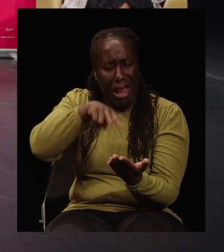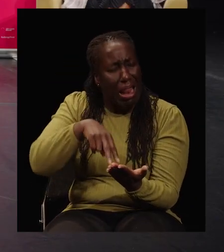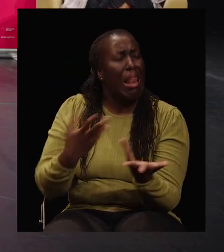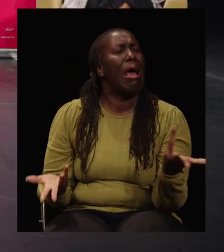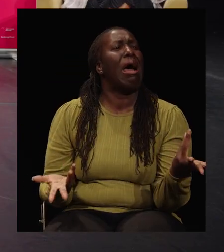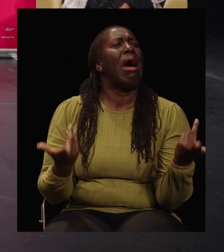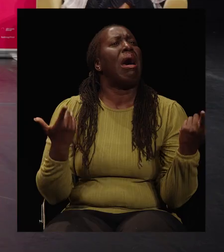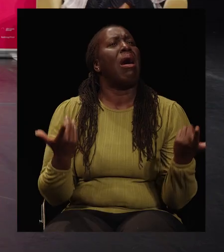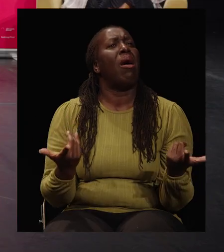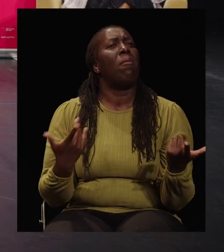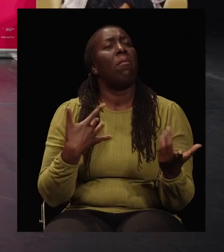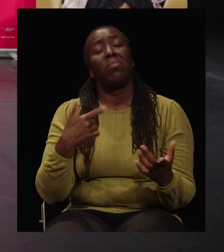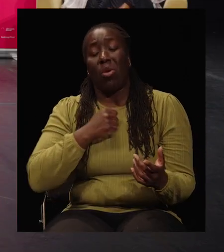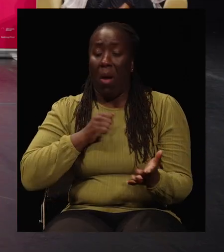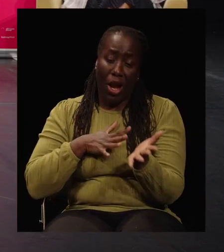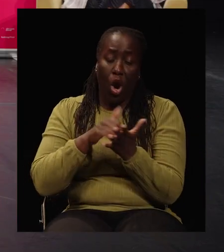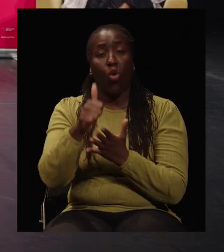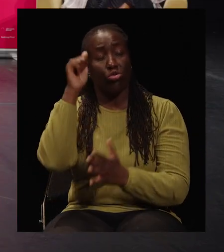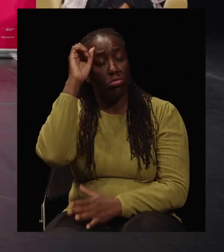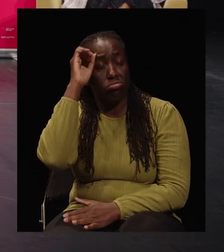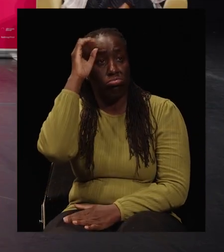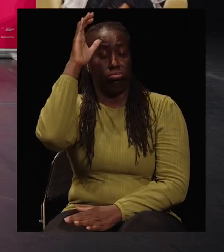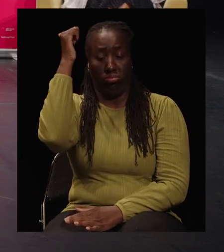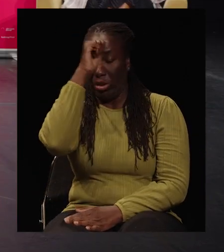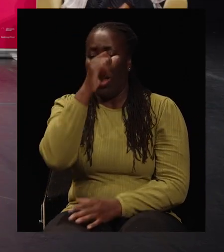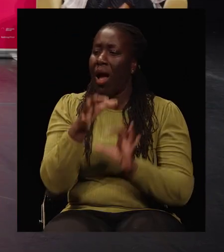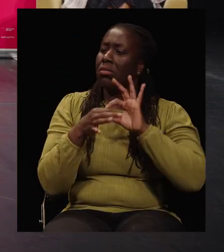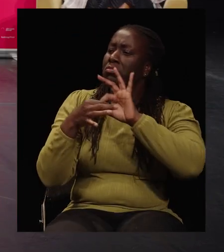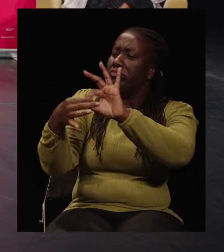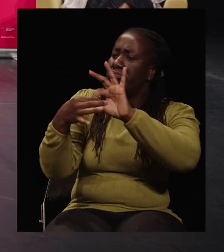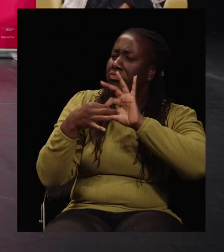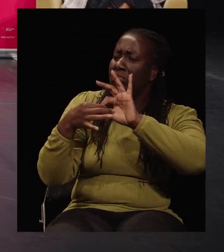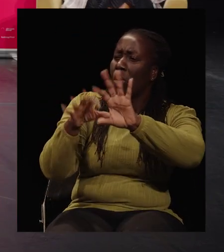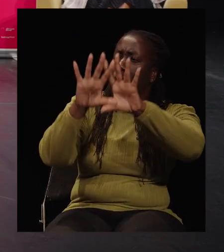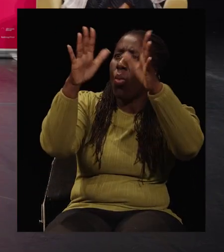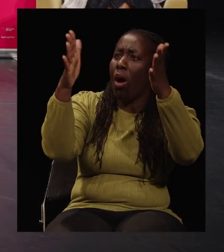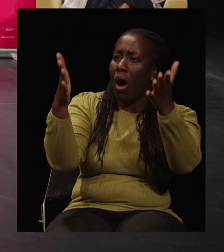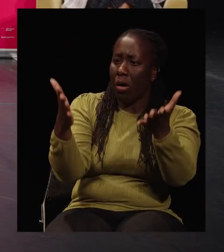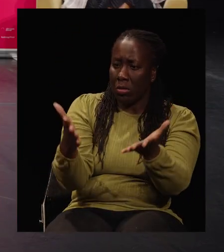My cultural knowledge and my interaction with the world in that sense is,